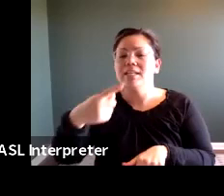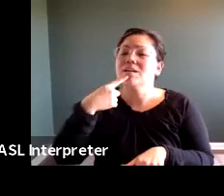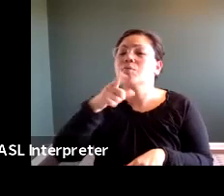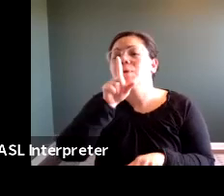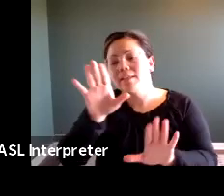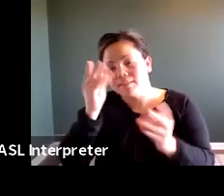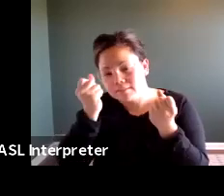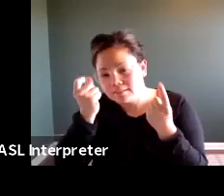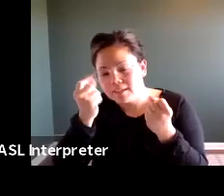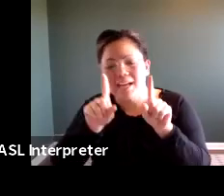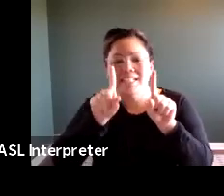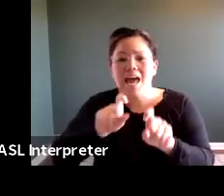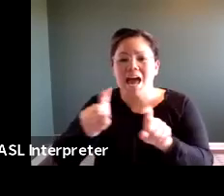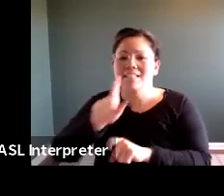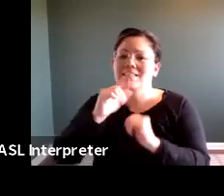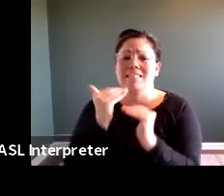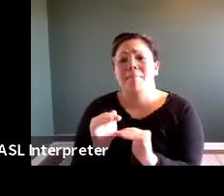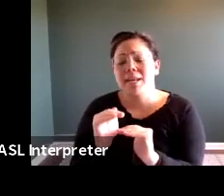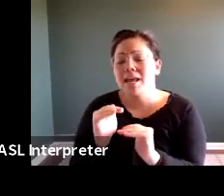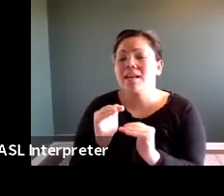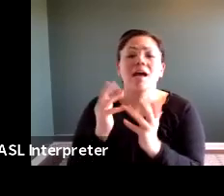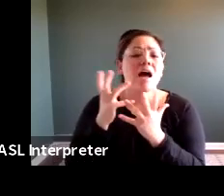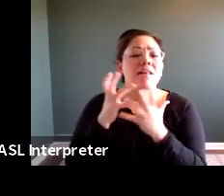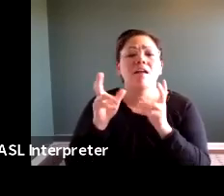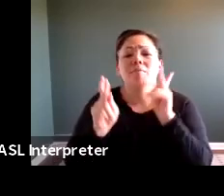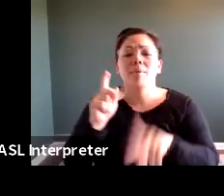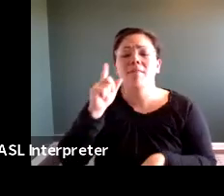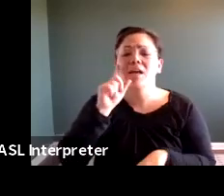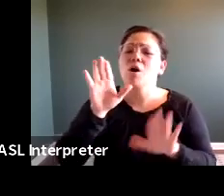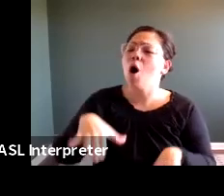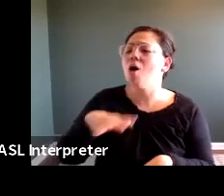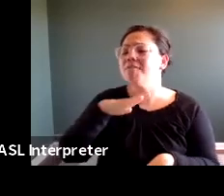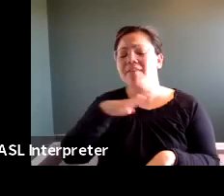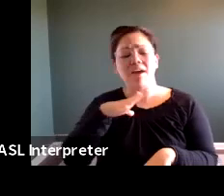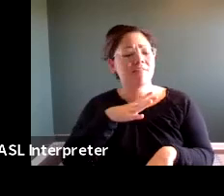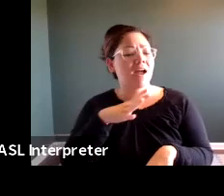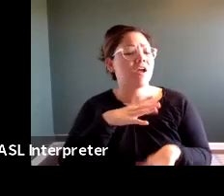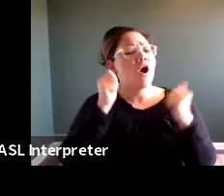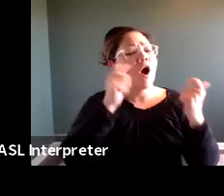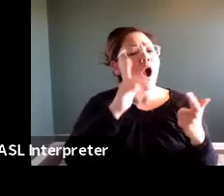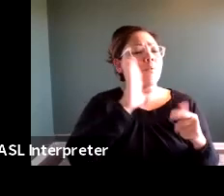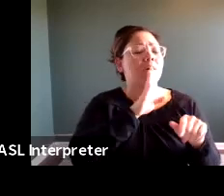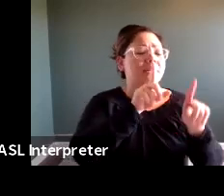I think a lot of people, you know, there were initially planning on that you know, oh, we're just going to have everybody tested that they all test negative